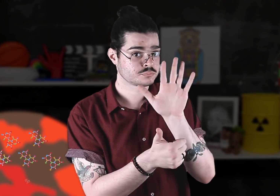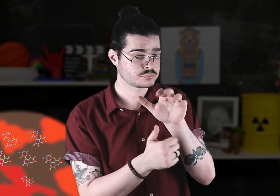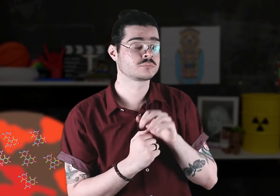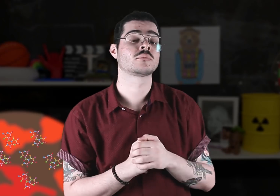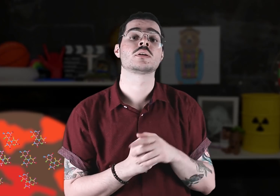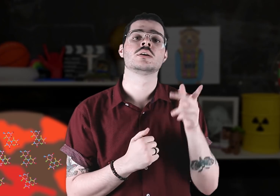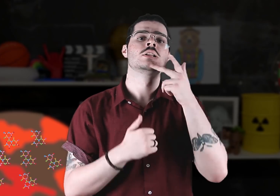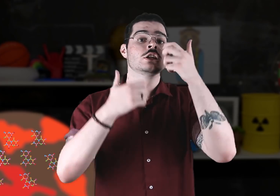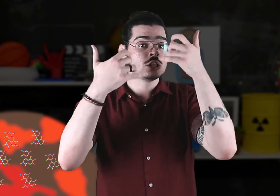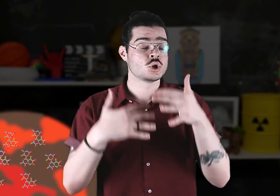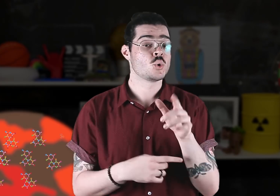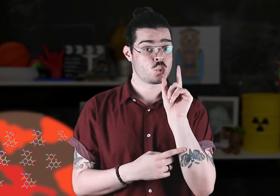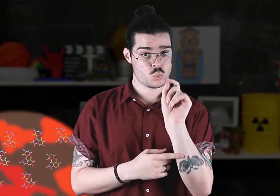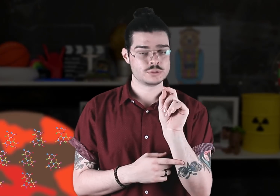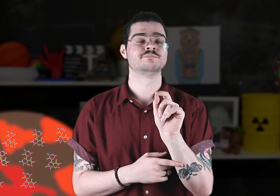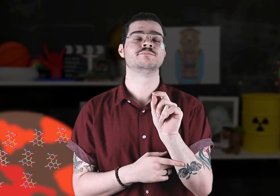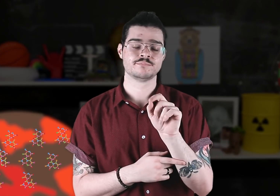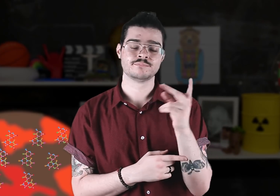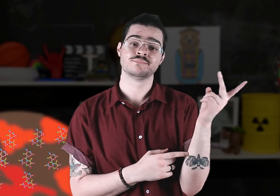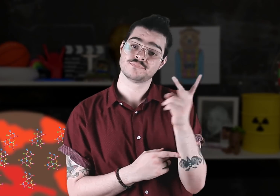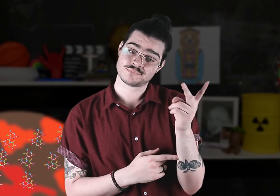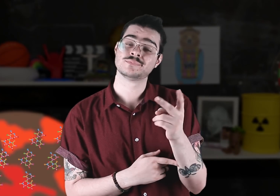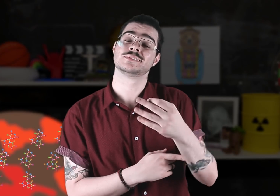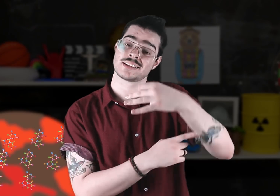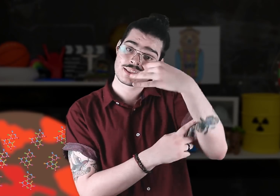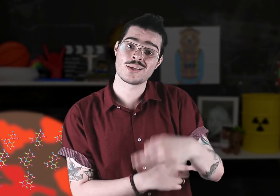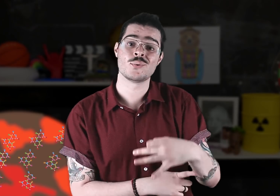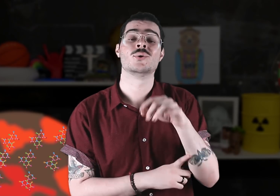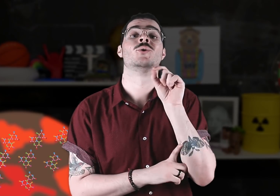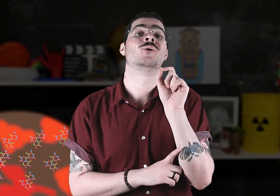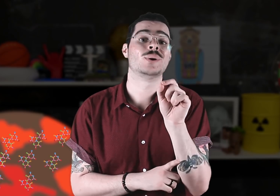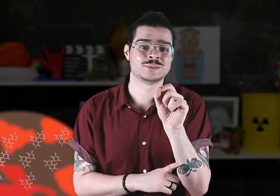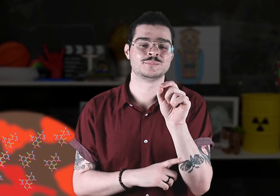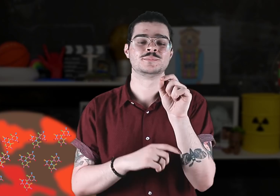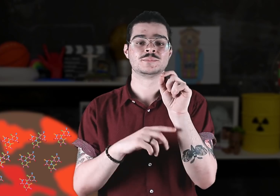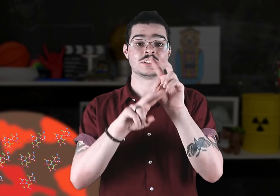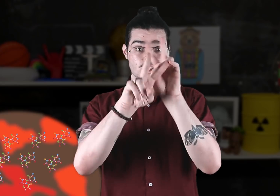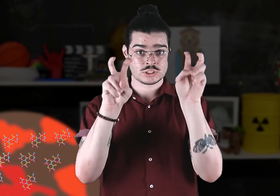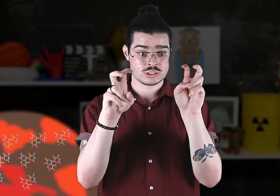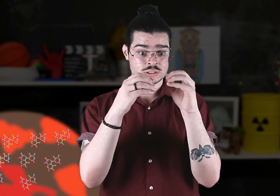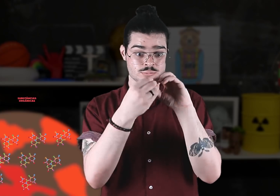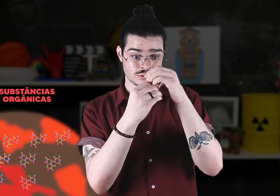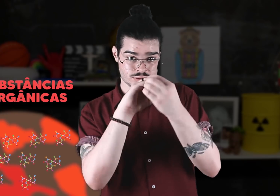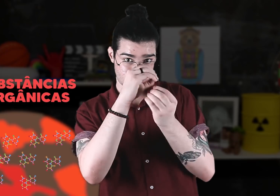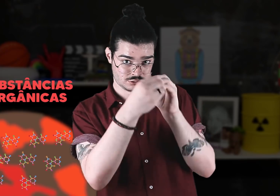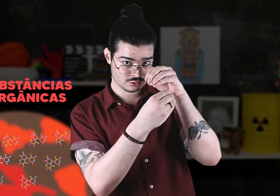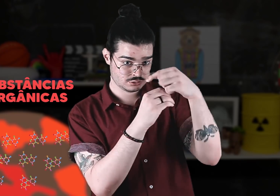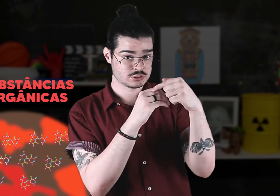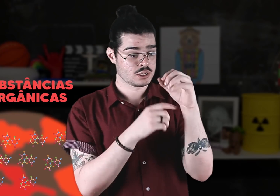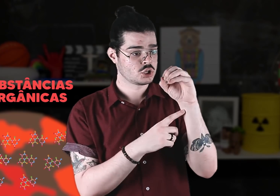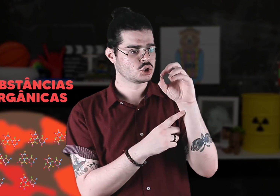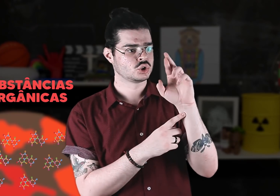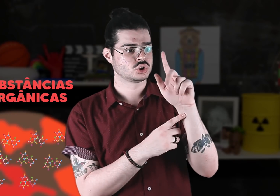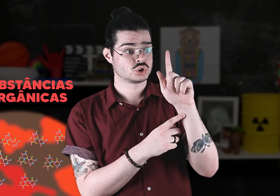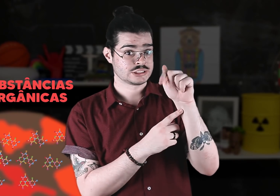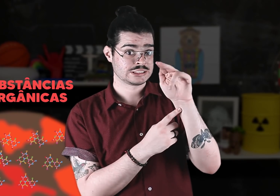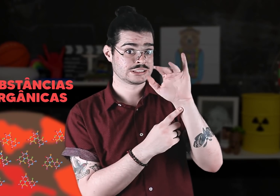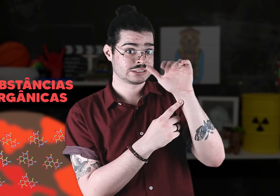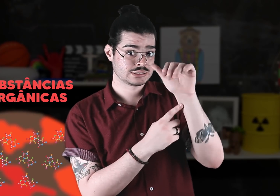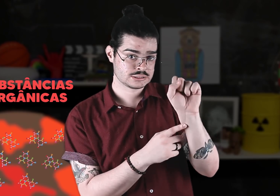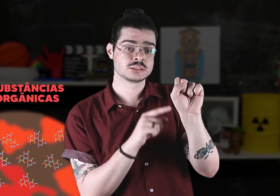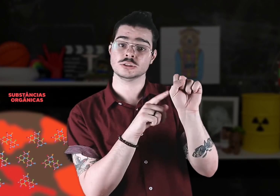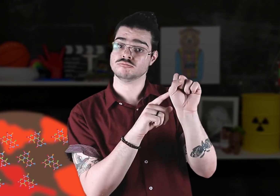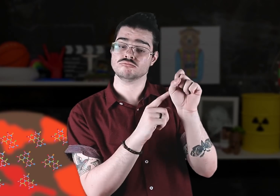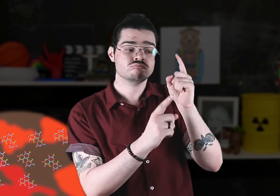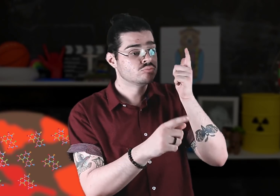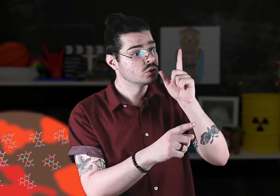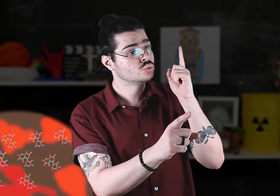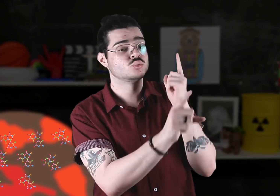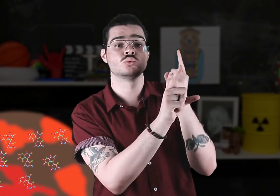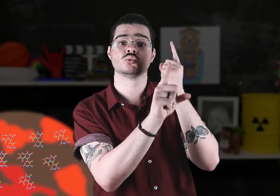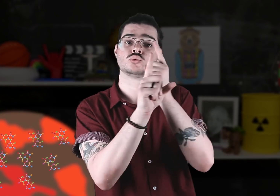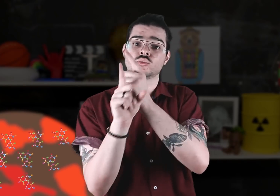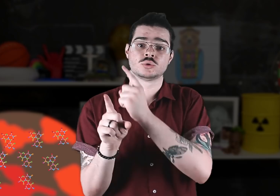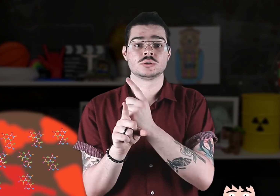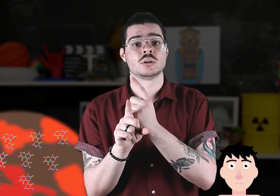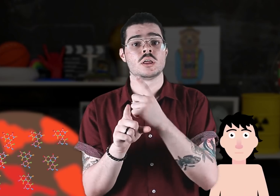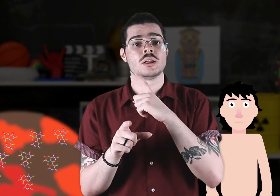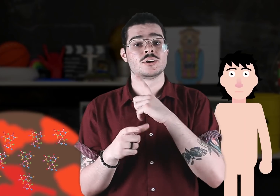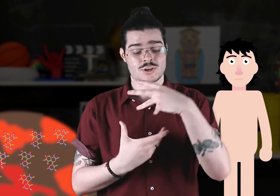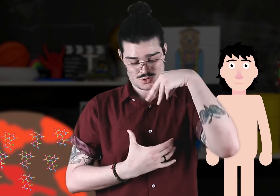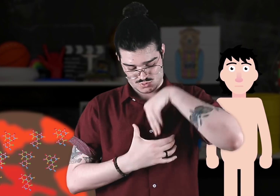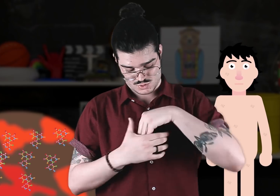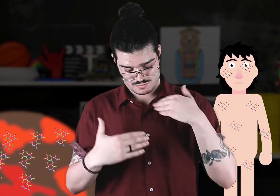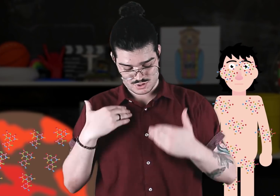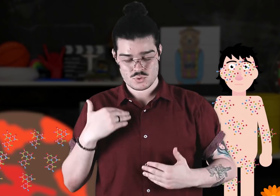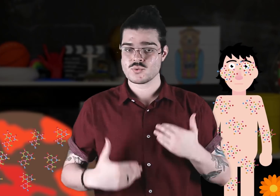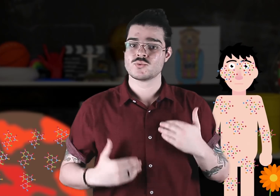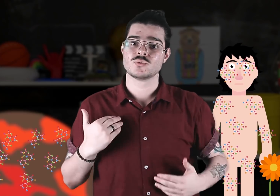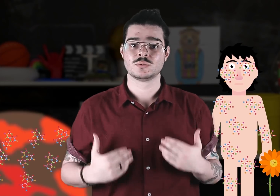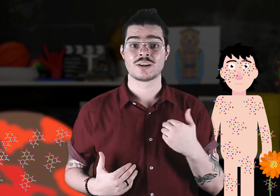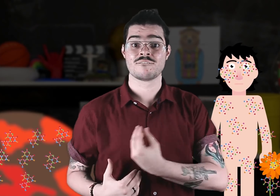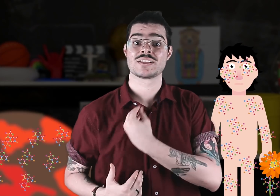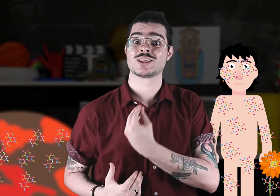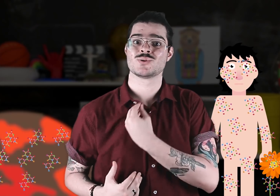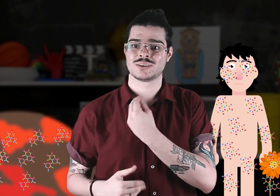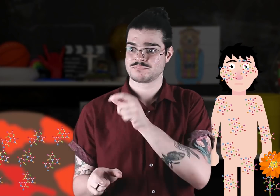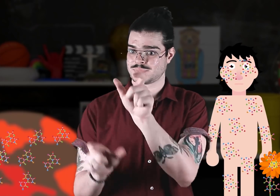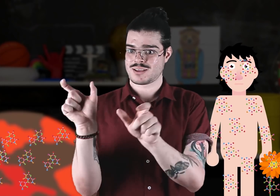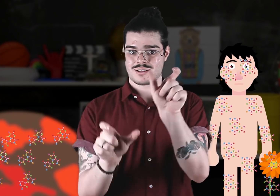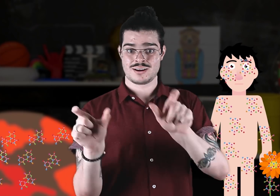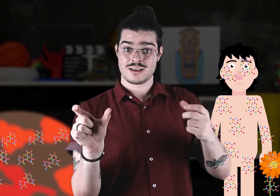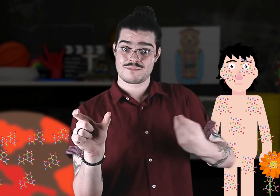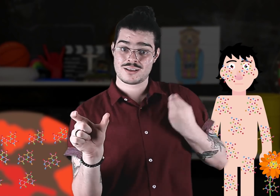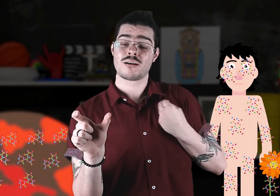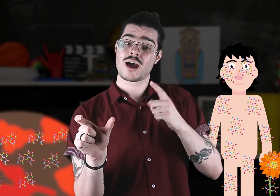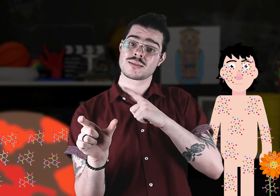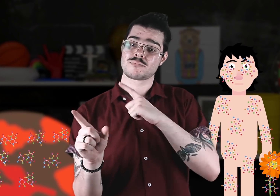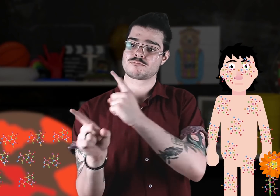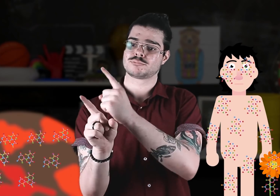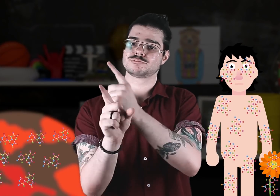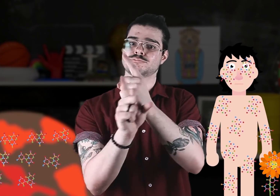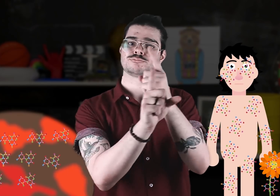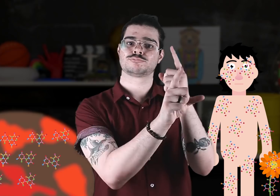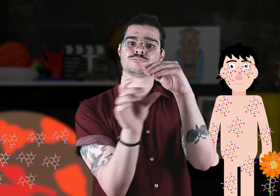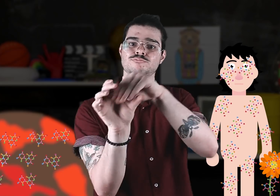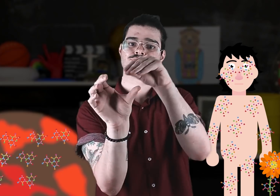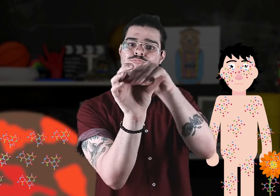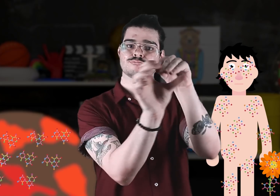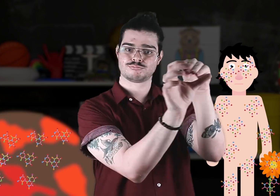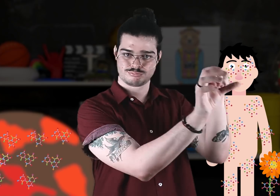and were certain that organic substances are found in living beings.